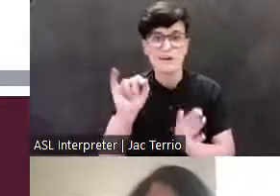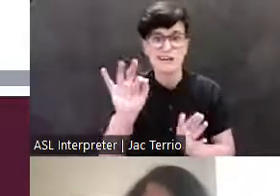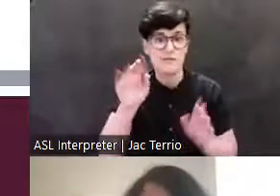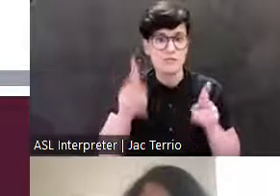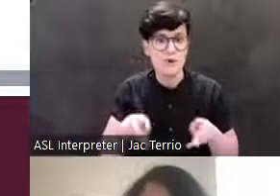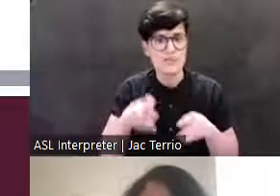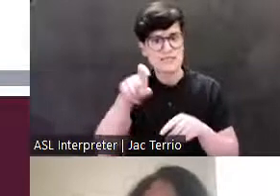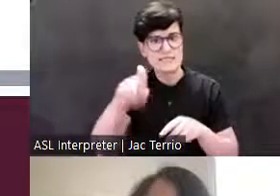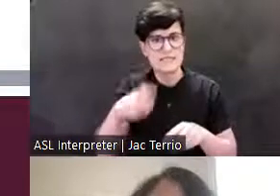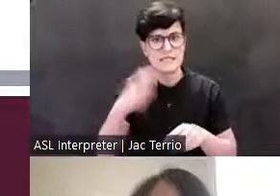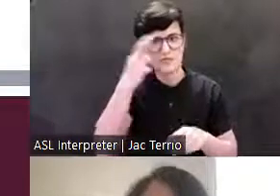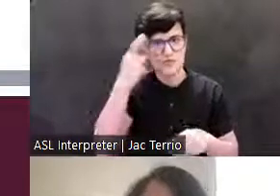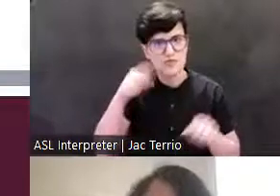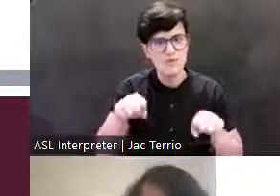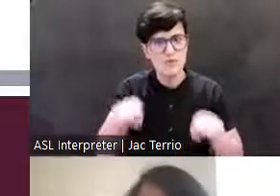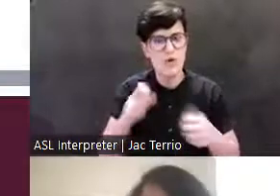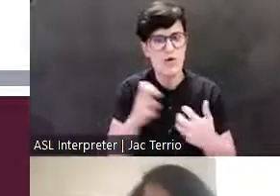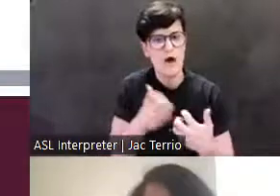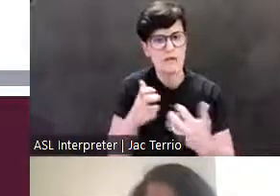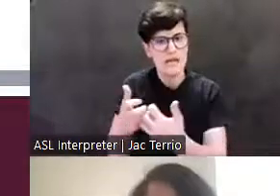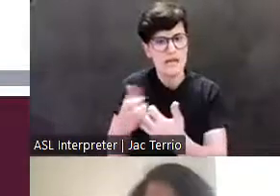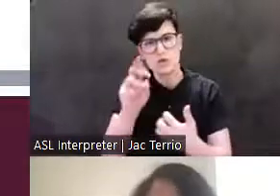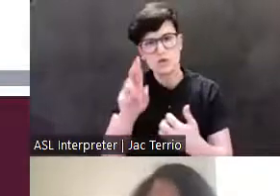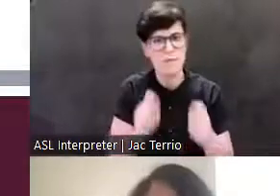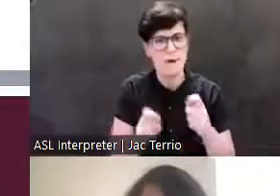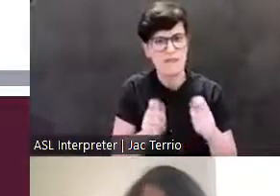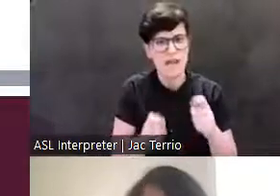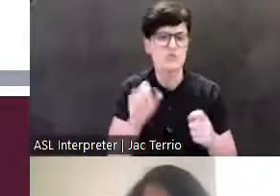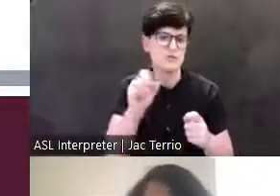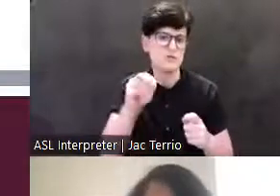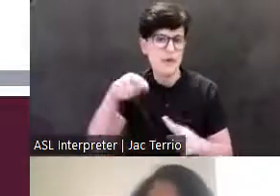modification so they could have equal opportunity to use and enjoy their home.